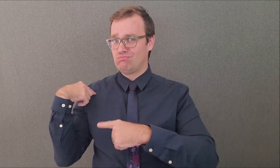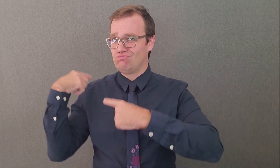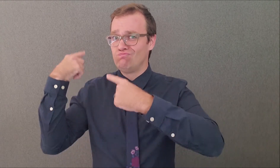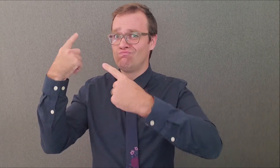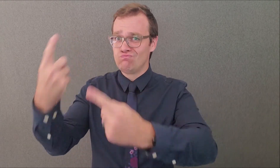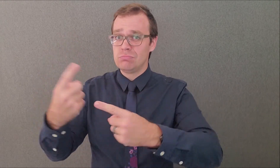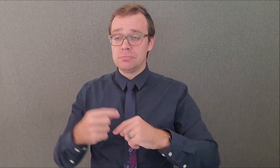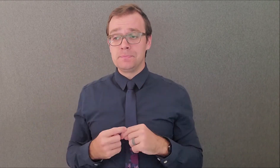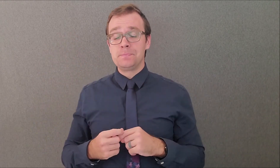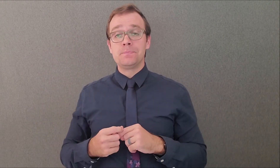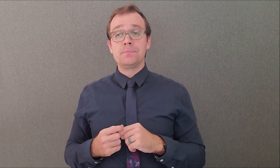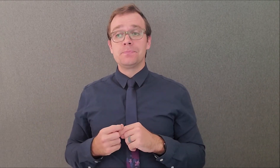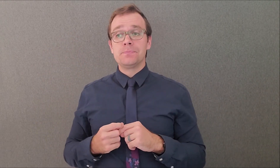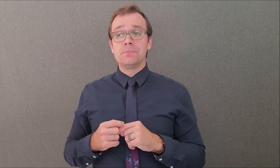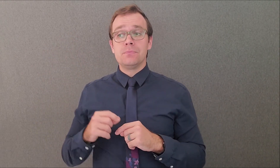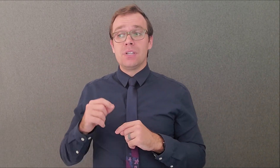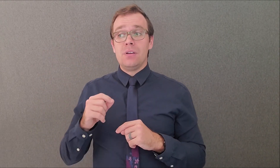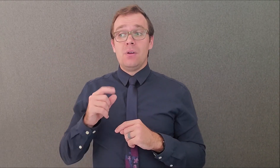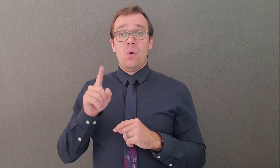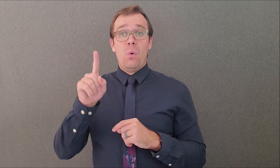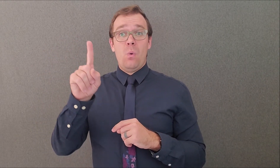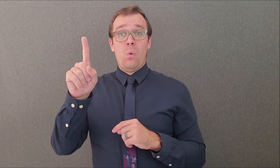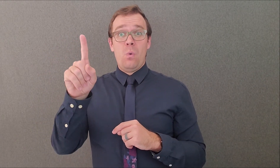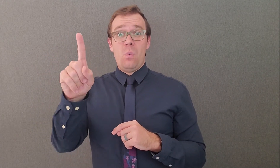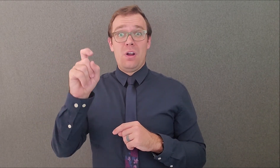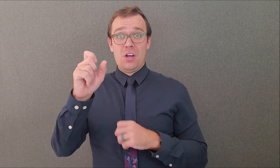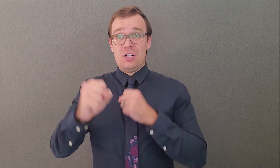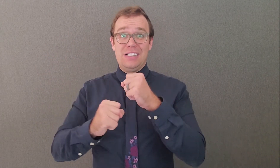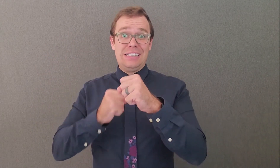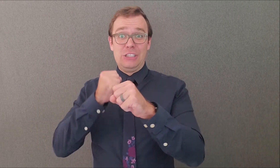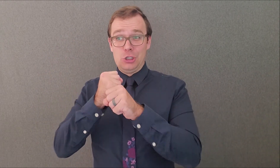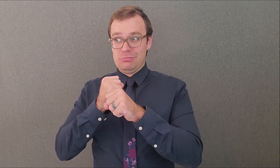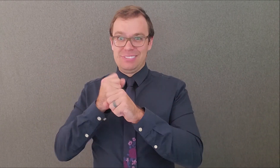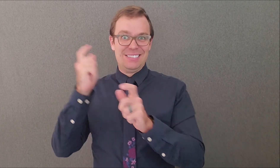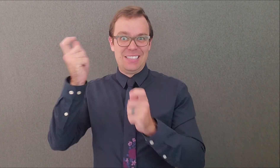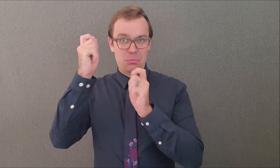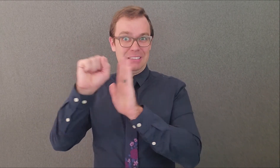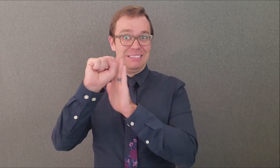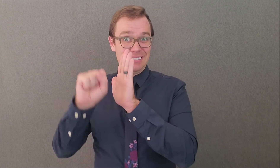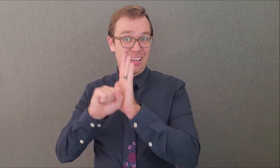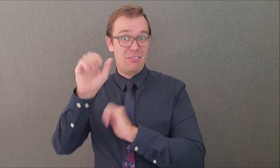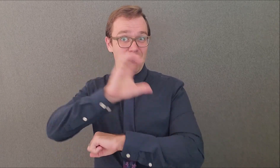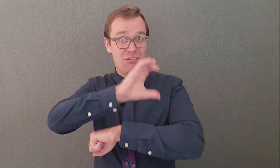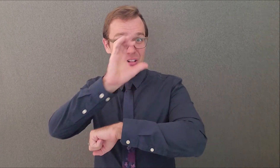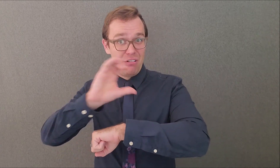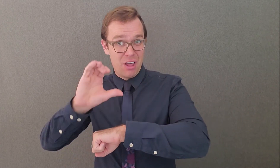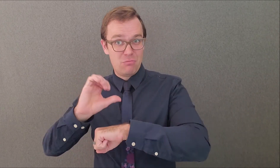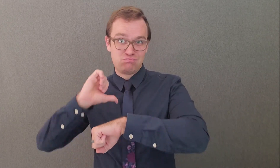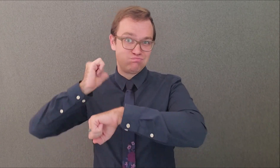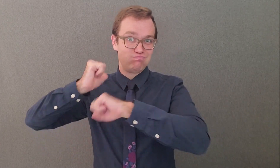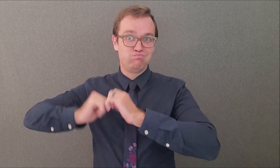It was the eve of Colorado's 100th anniversary of Statehood and thousands of people were enjoying